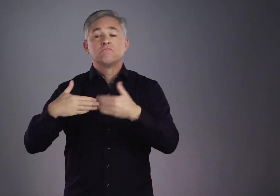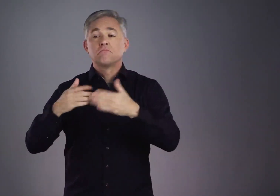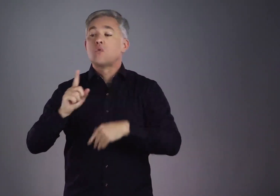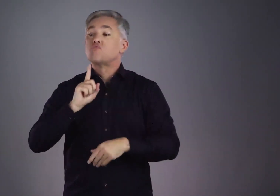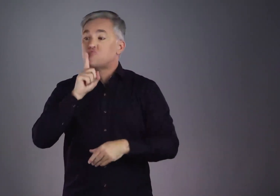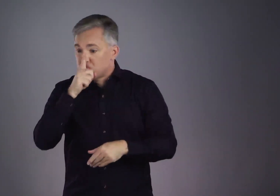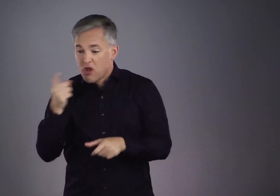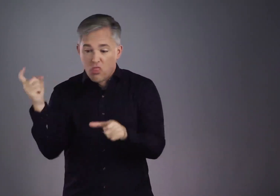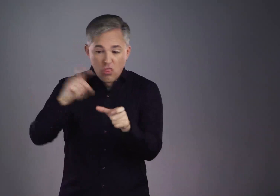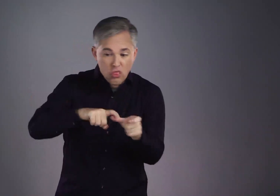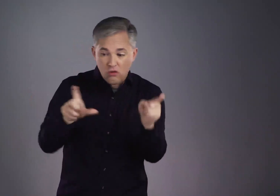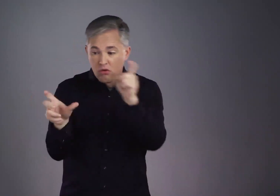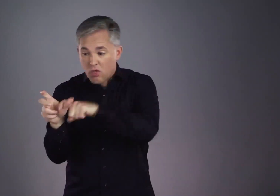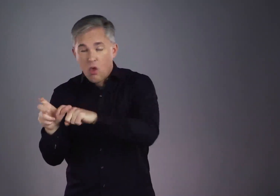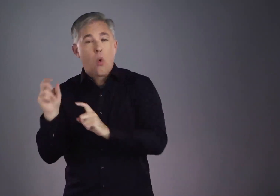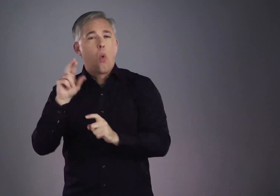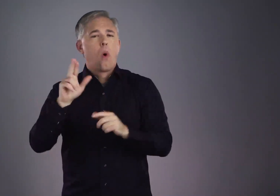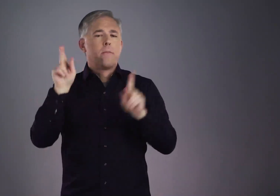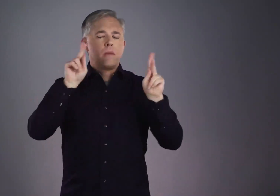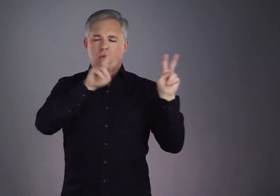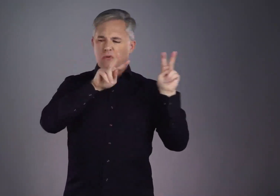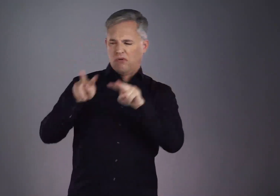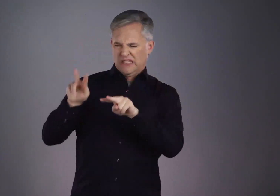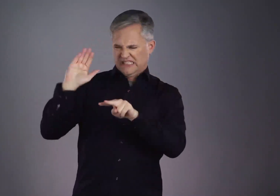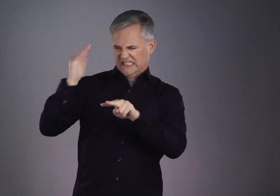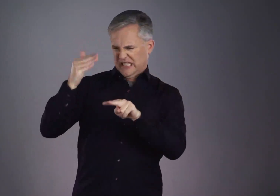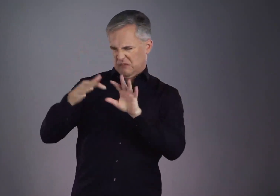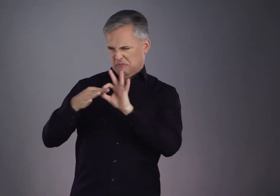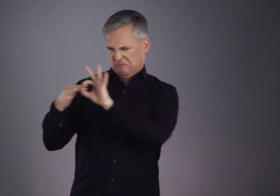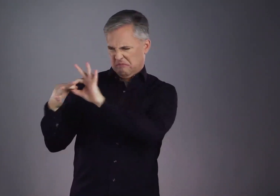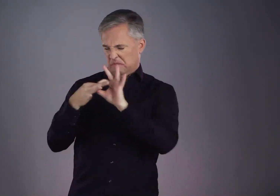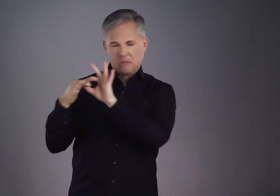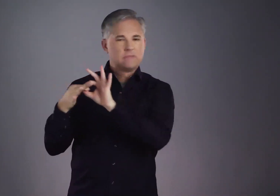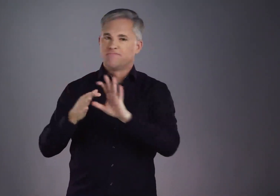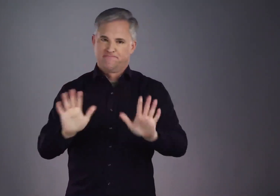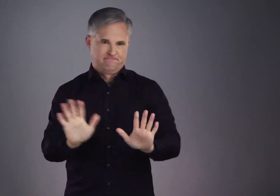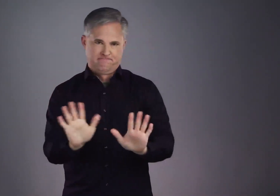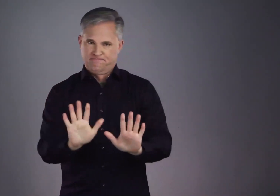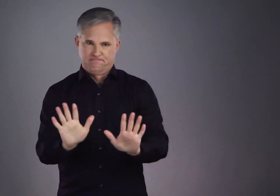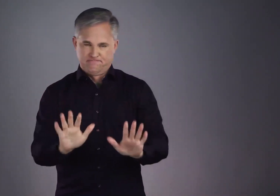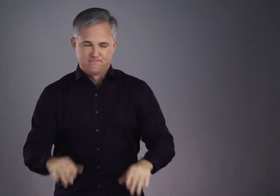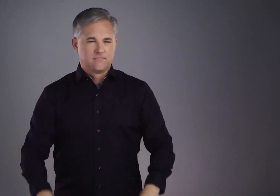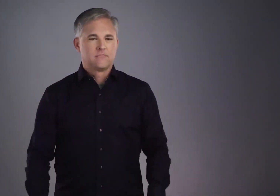actual or implied. An A.A. group can bind itself to no one.